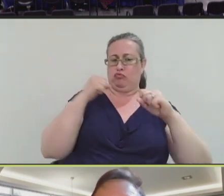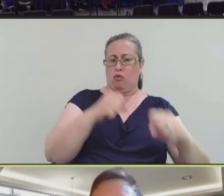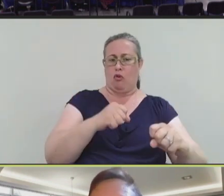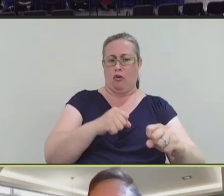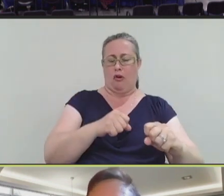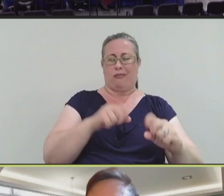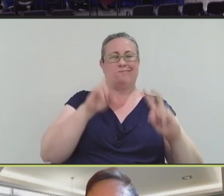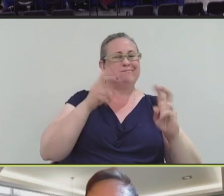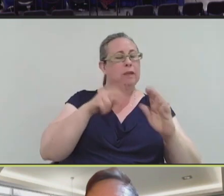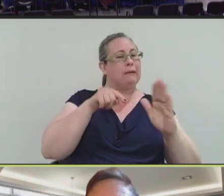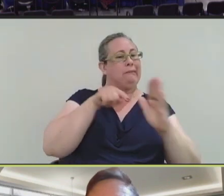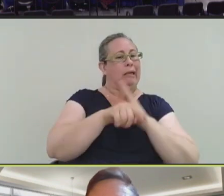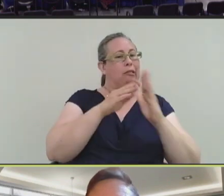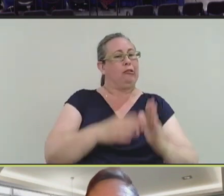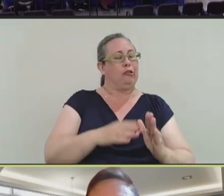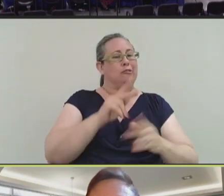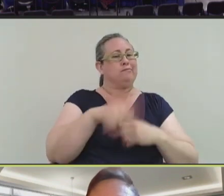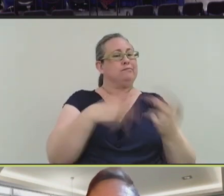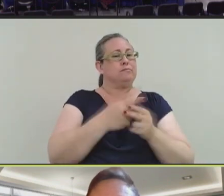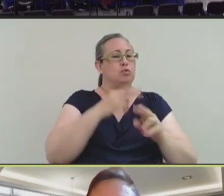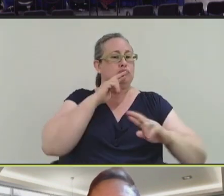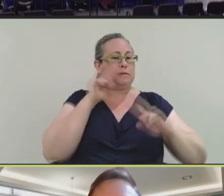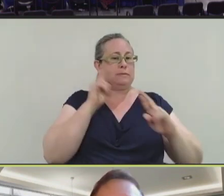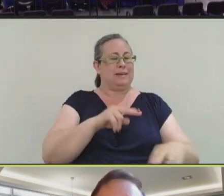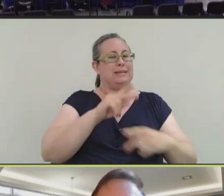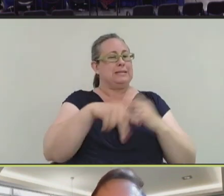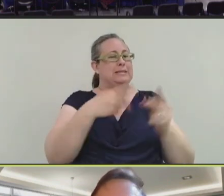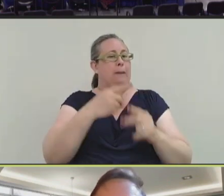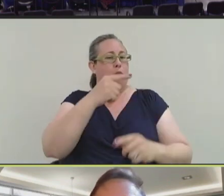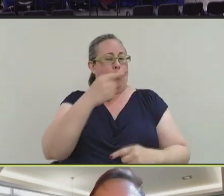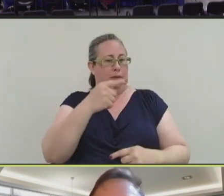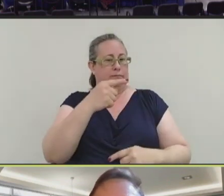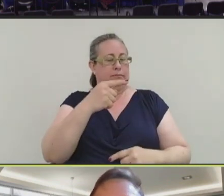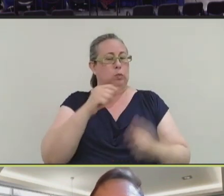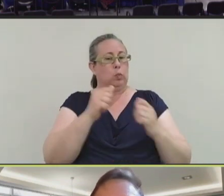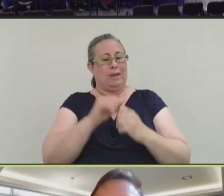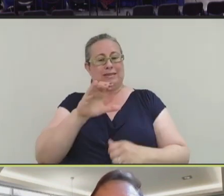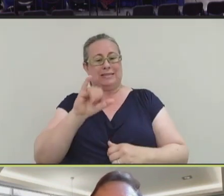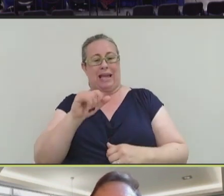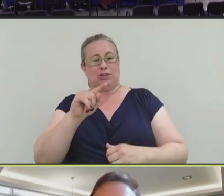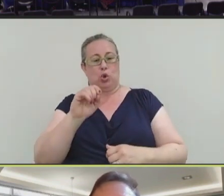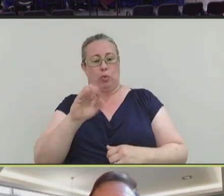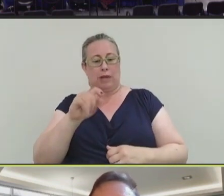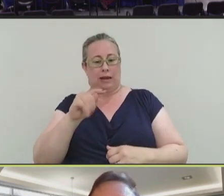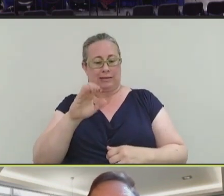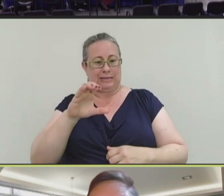type of an immune response, a type one immune response with cytotoxic T-cells and really